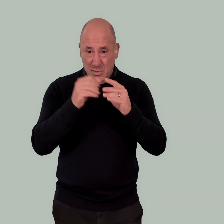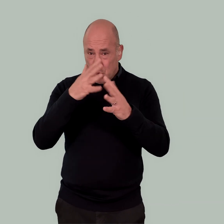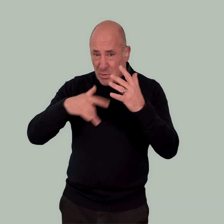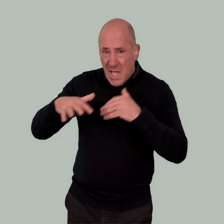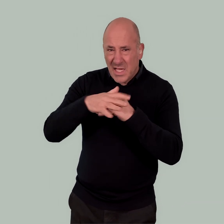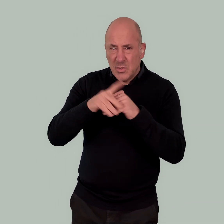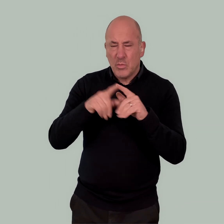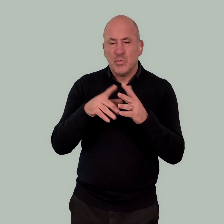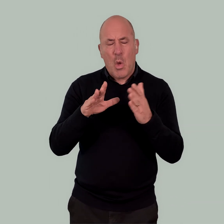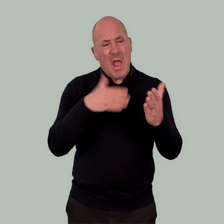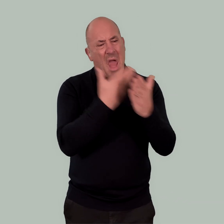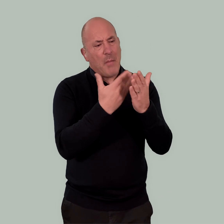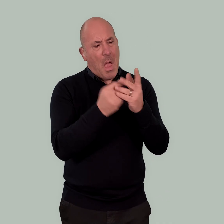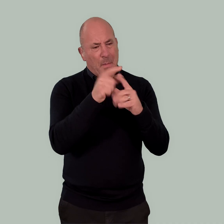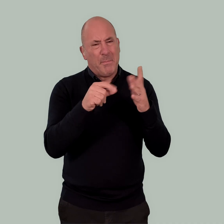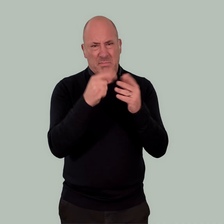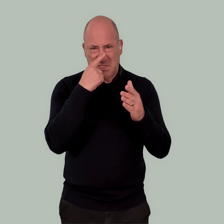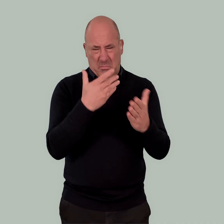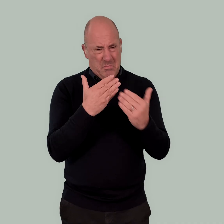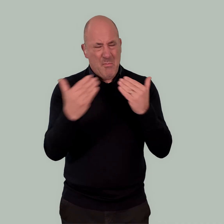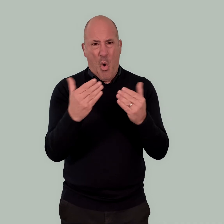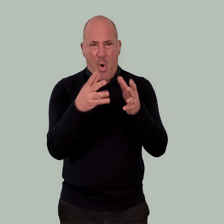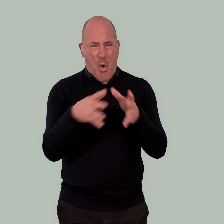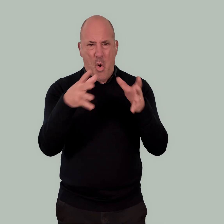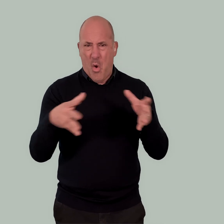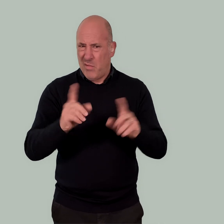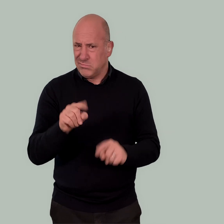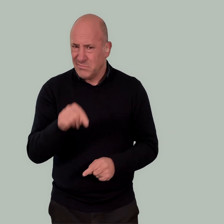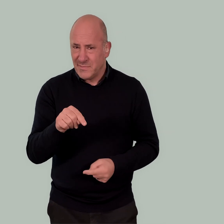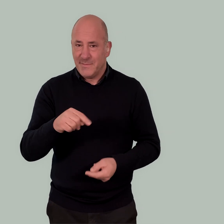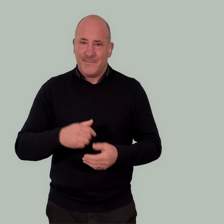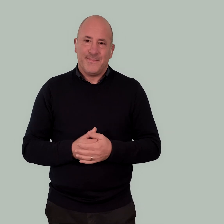and the rising number of PIP claimants